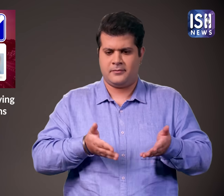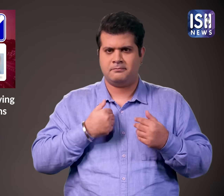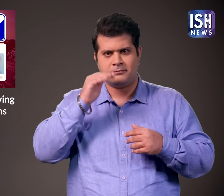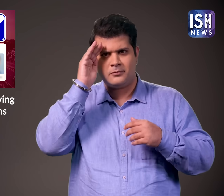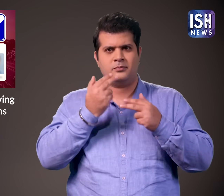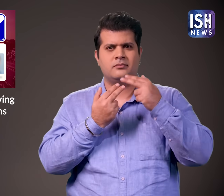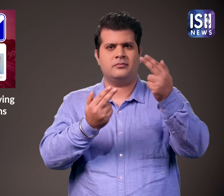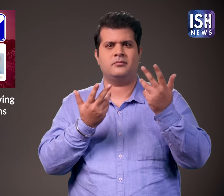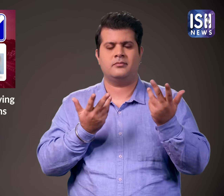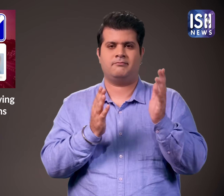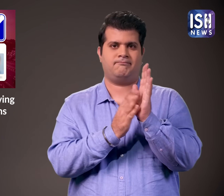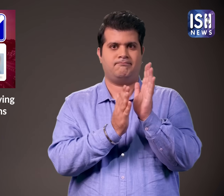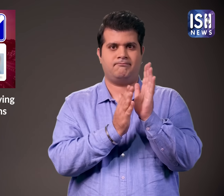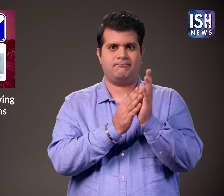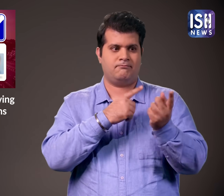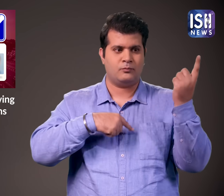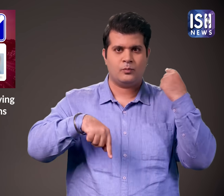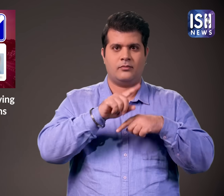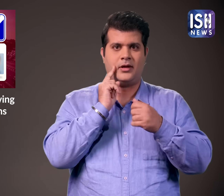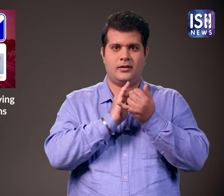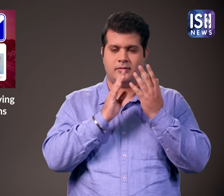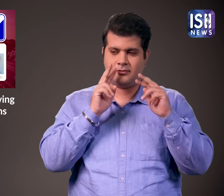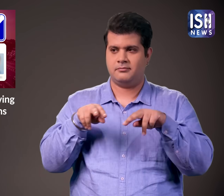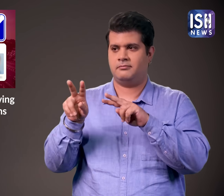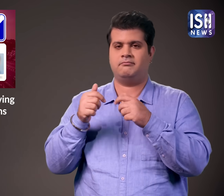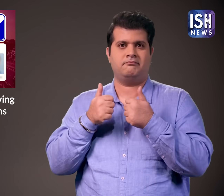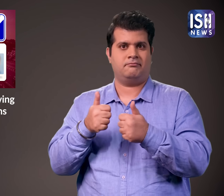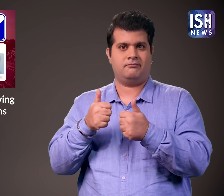Today’s news is commendable, and ISH applauds it!